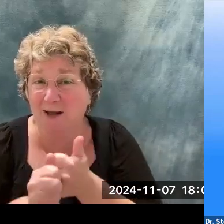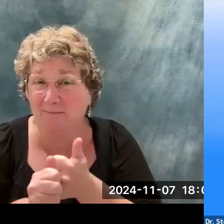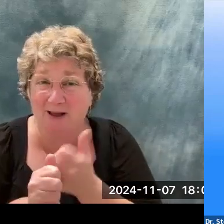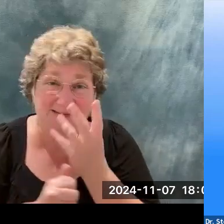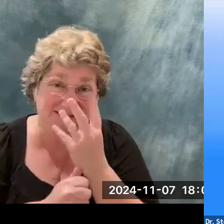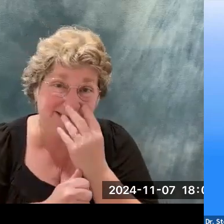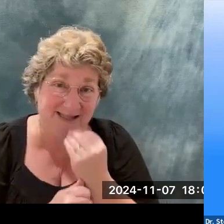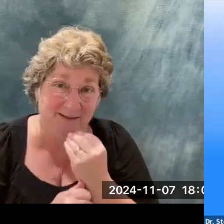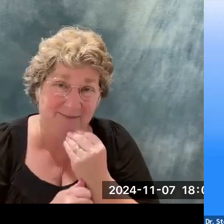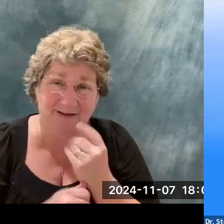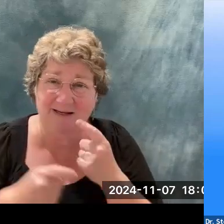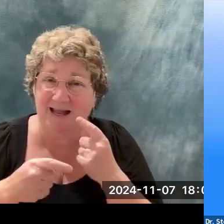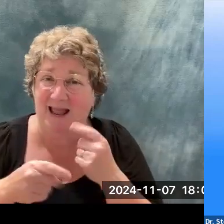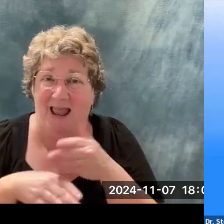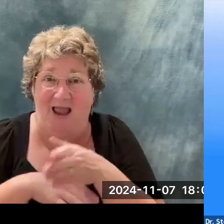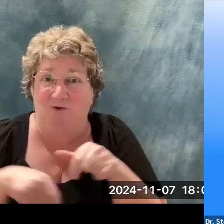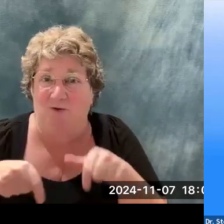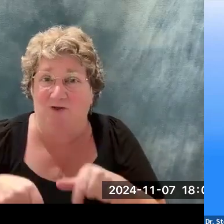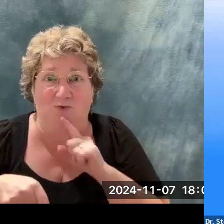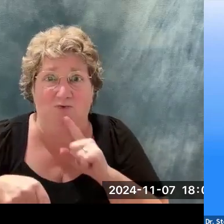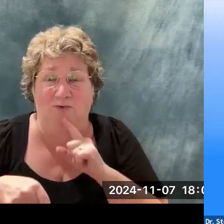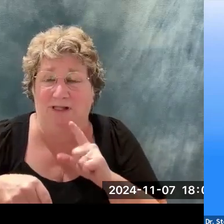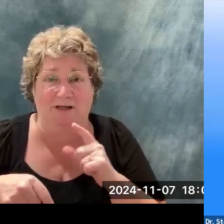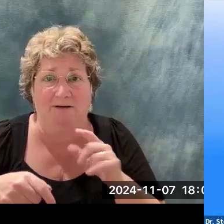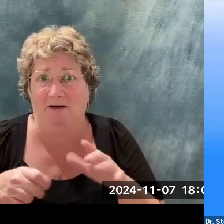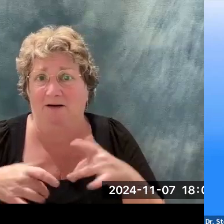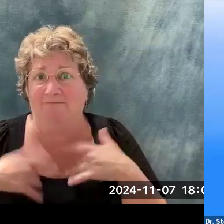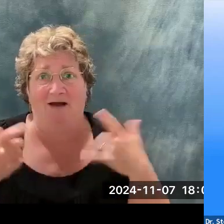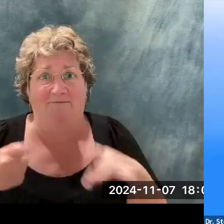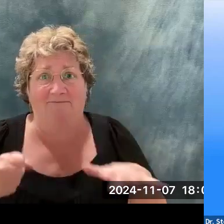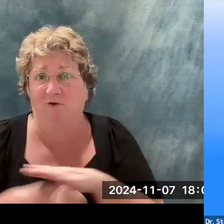daylight savings time. And thank you again for joining us.